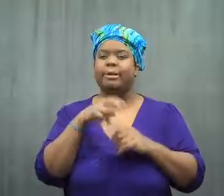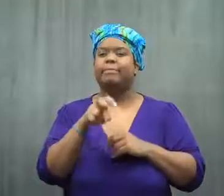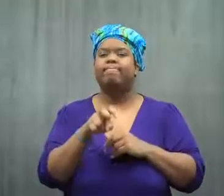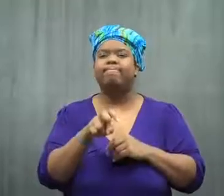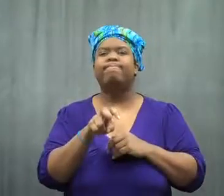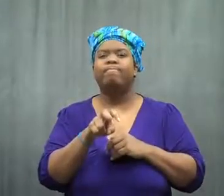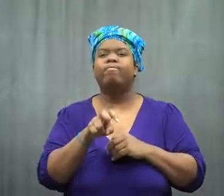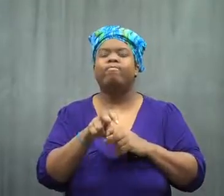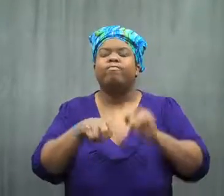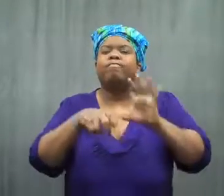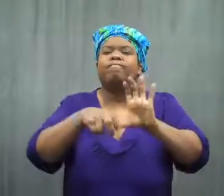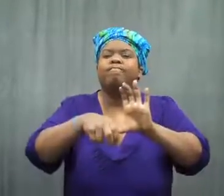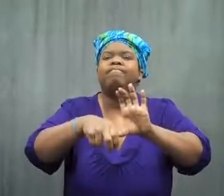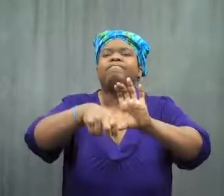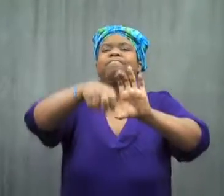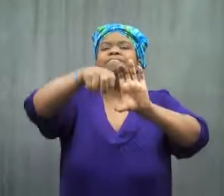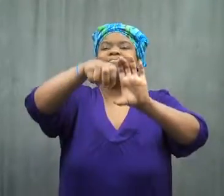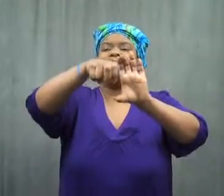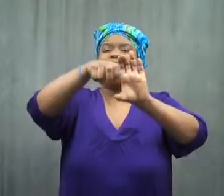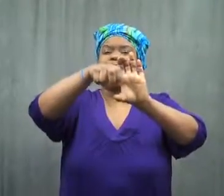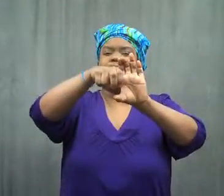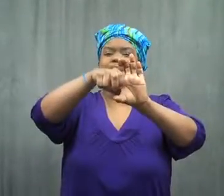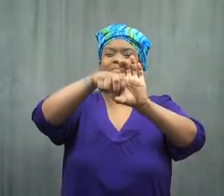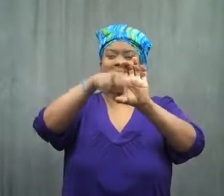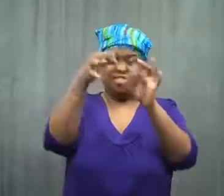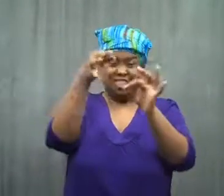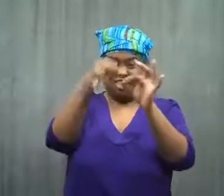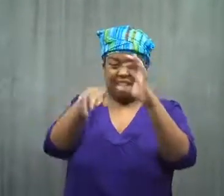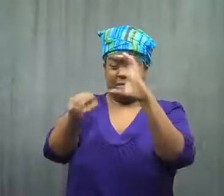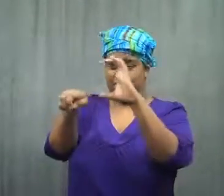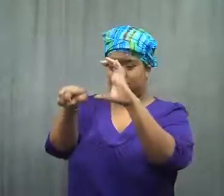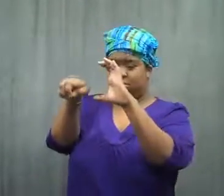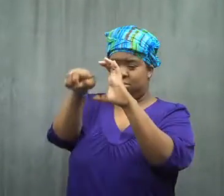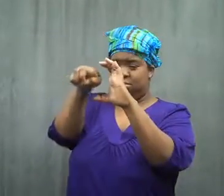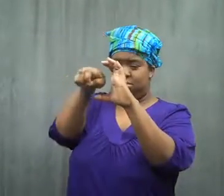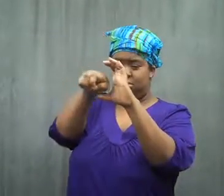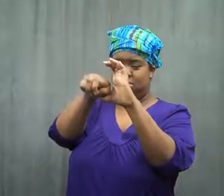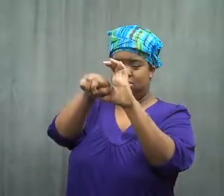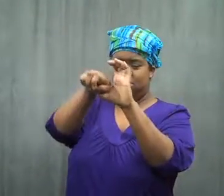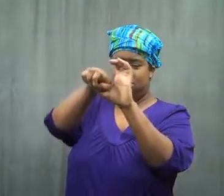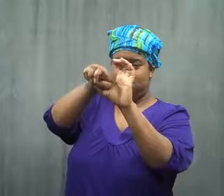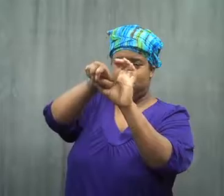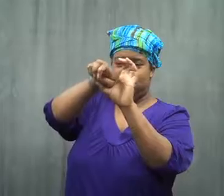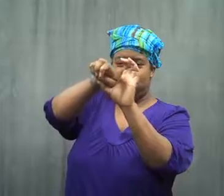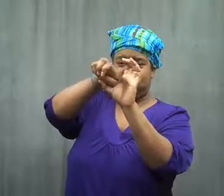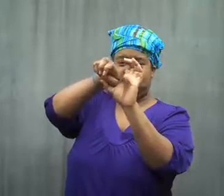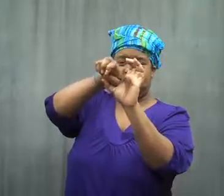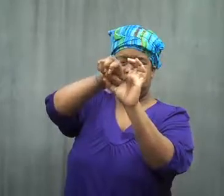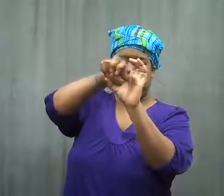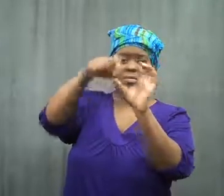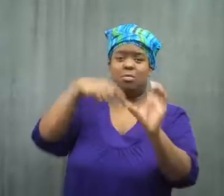I sat back in the chair, and it started to slide back.